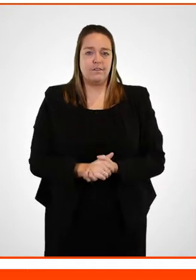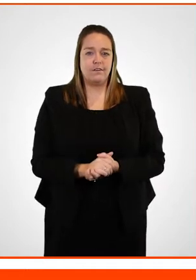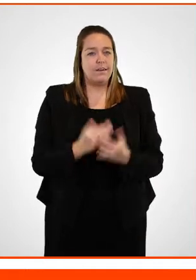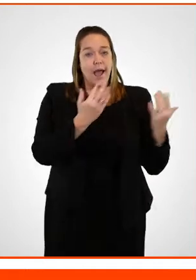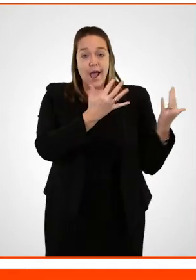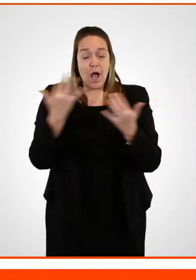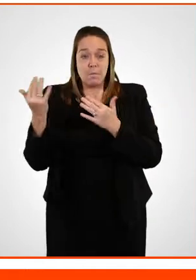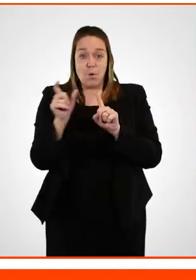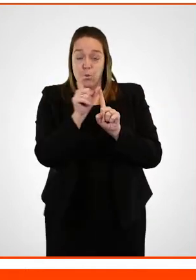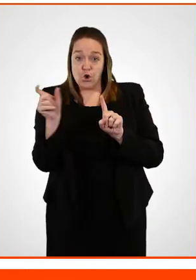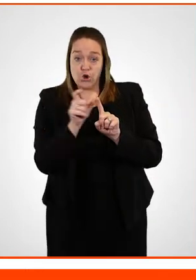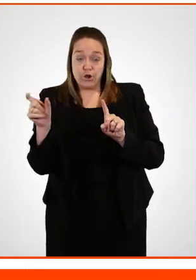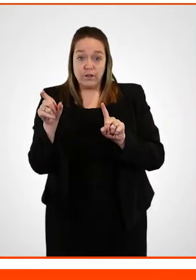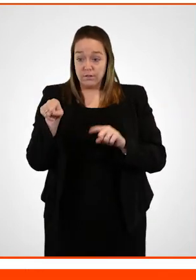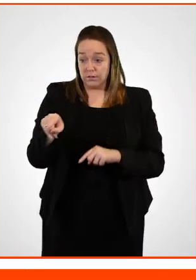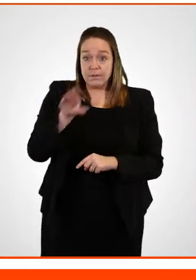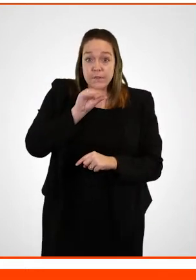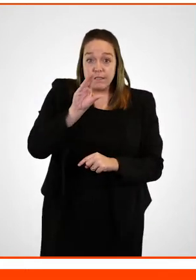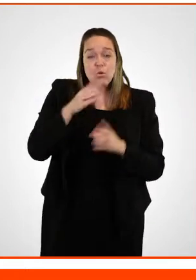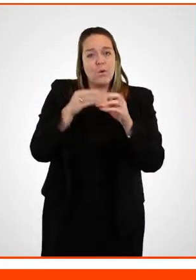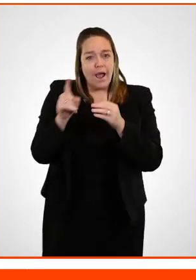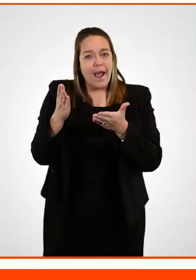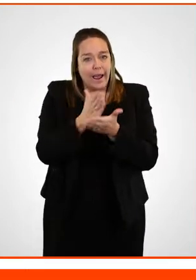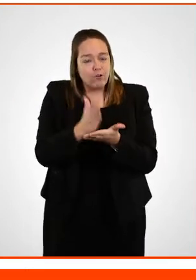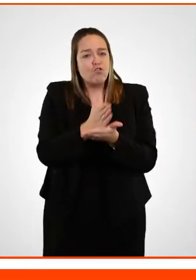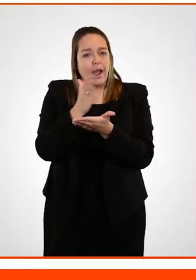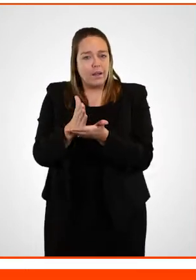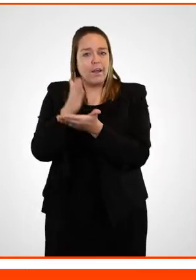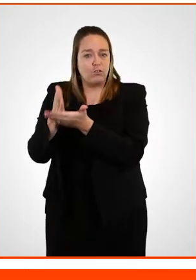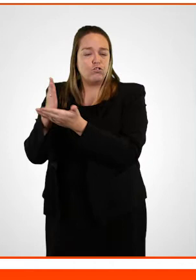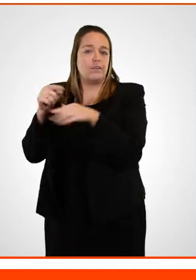how many of those words are accurate in that block of time.